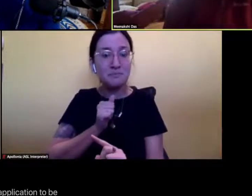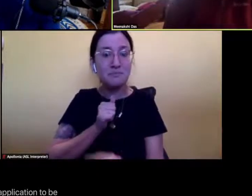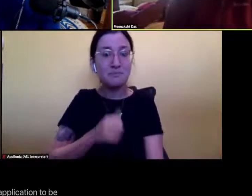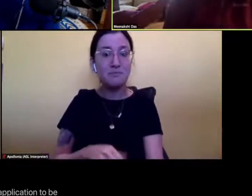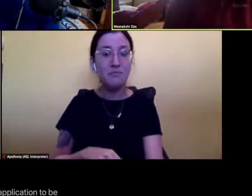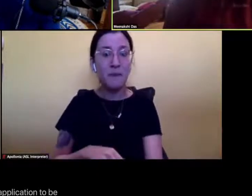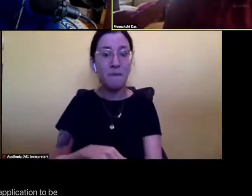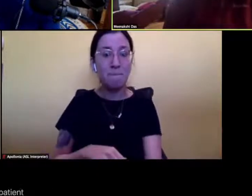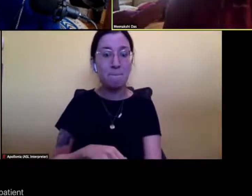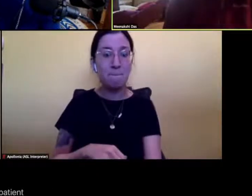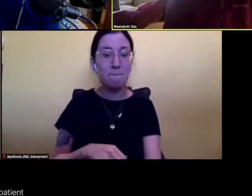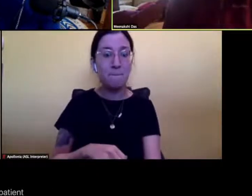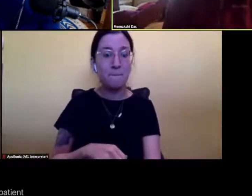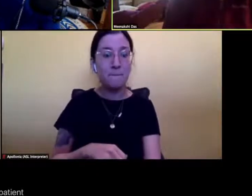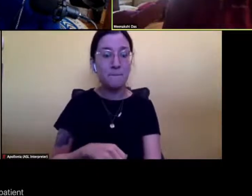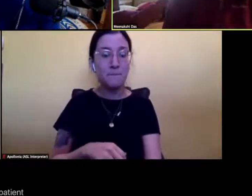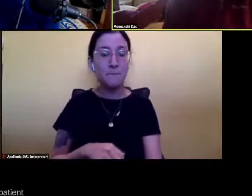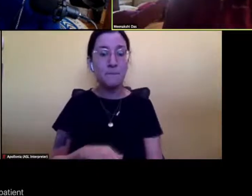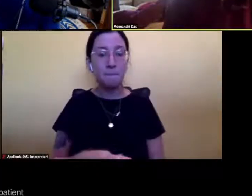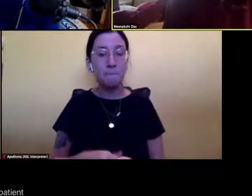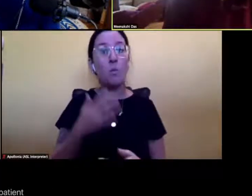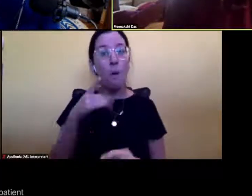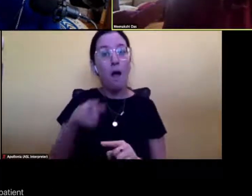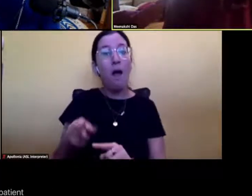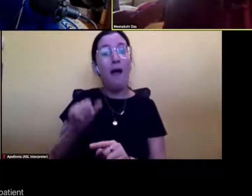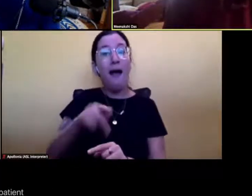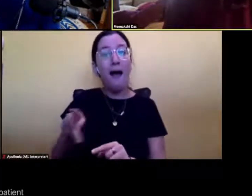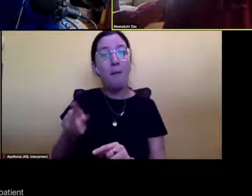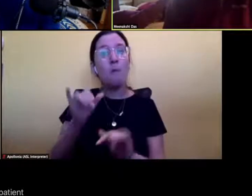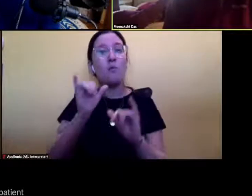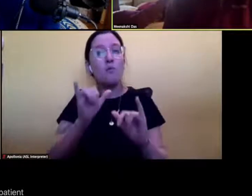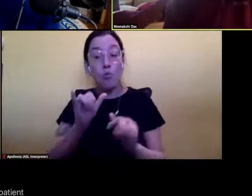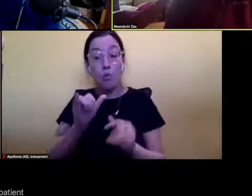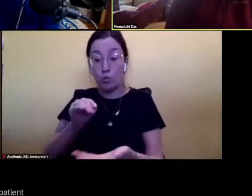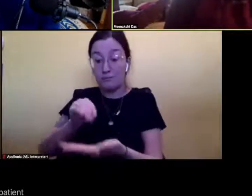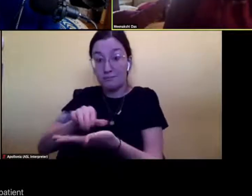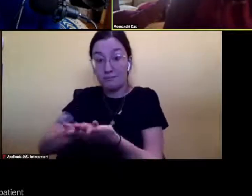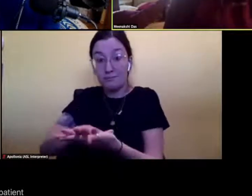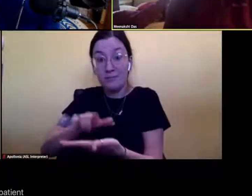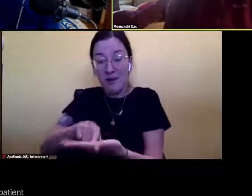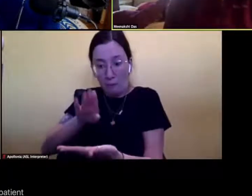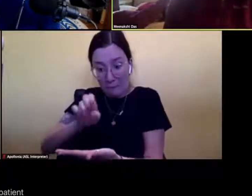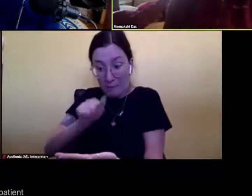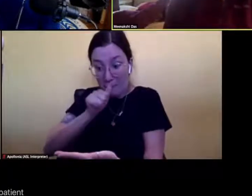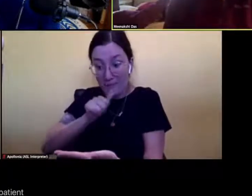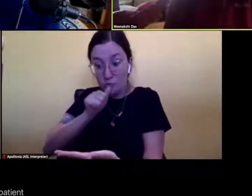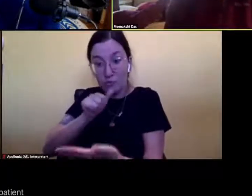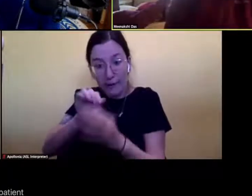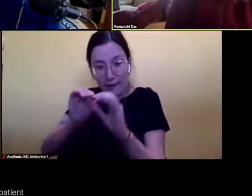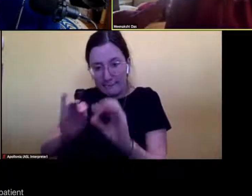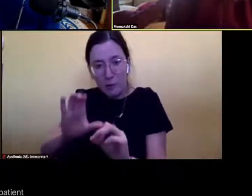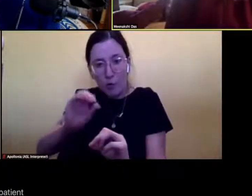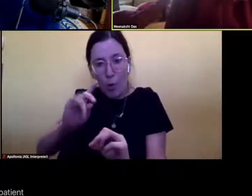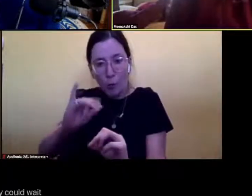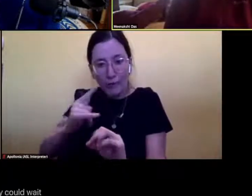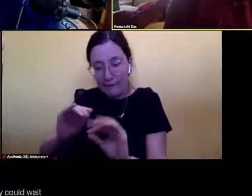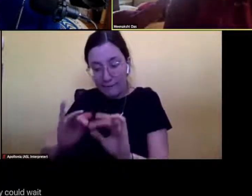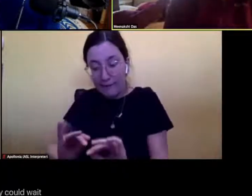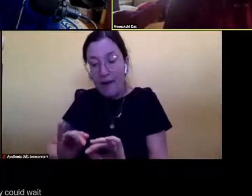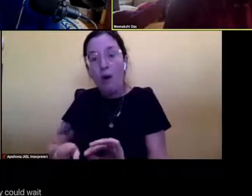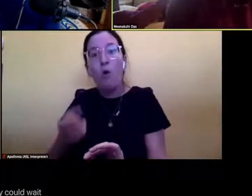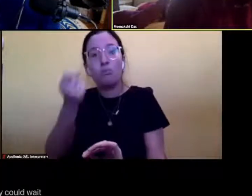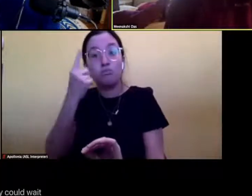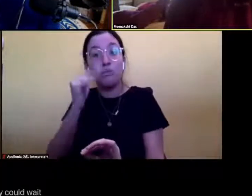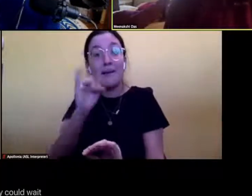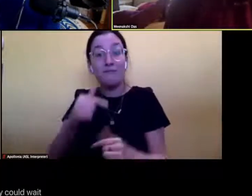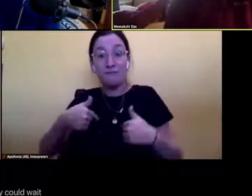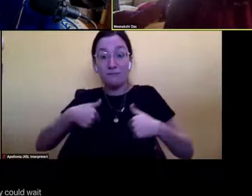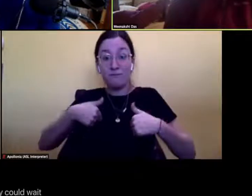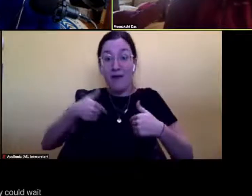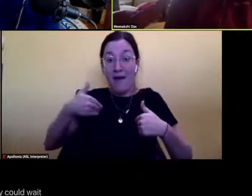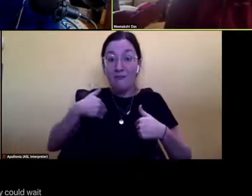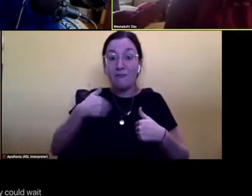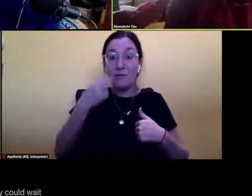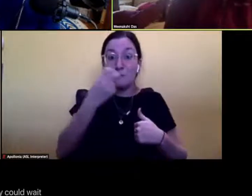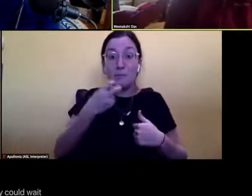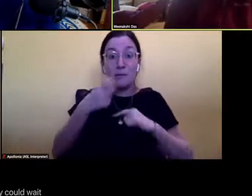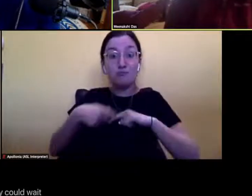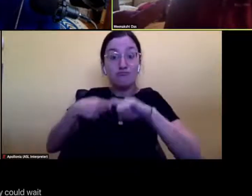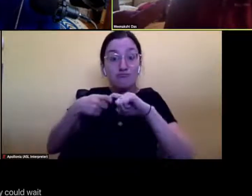so that they could wait for the person with the speech impediment to